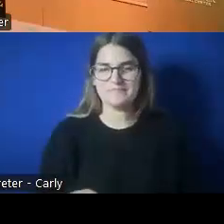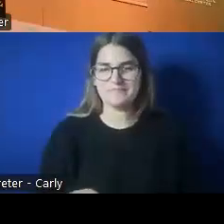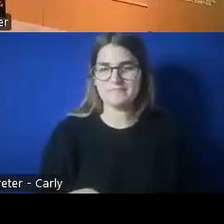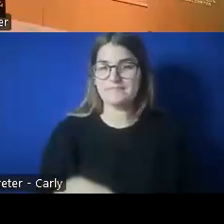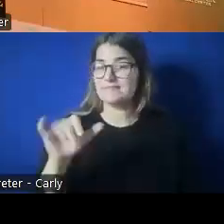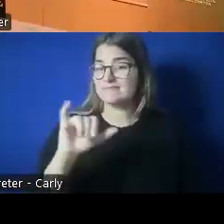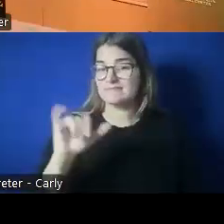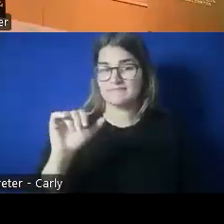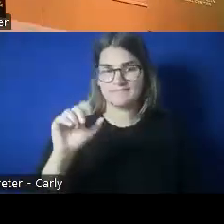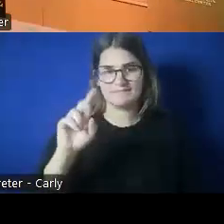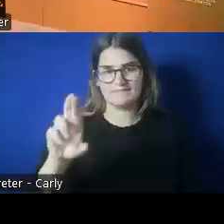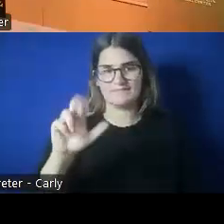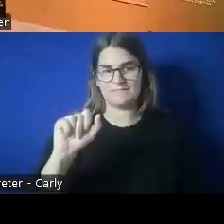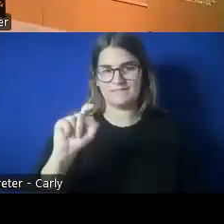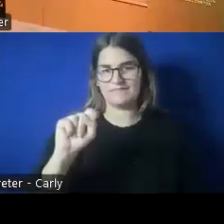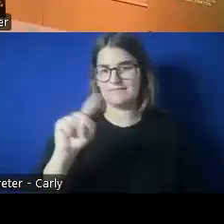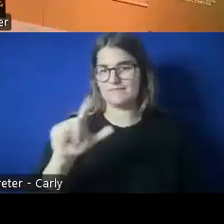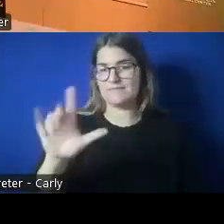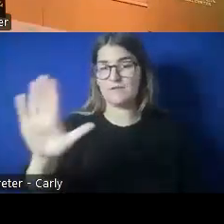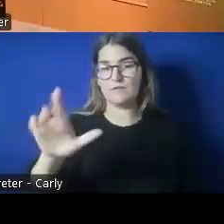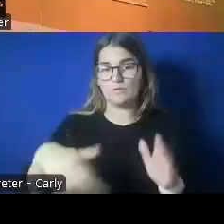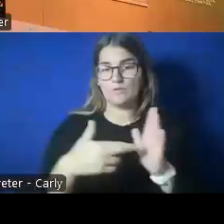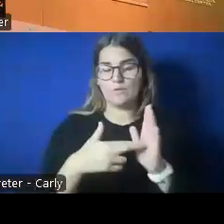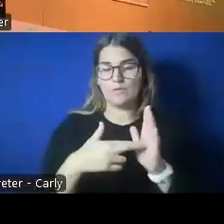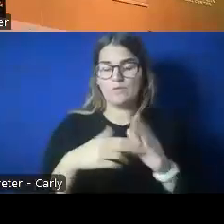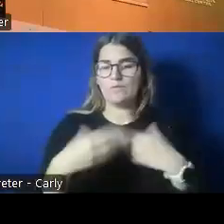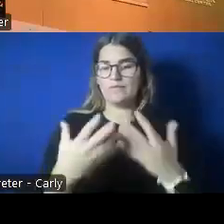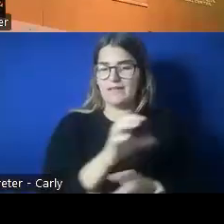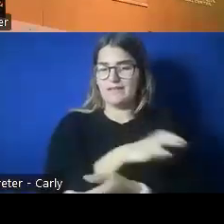atel in addition to her role at heel she also um provides clinical Care at mental health and